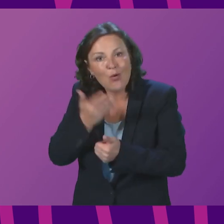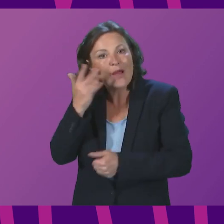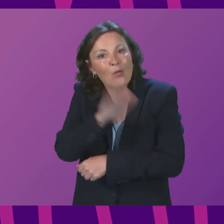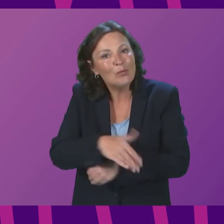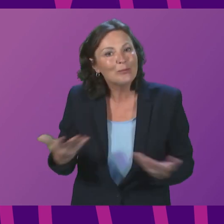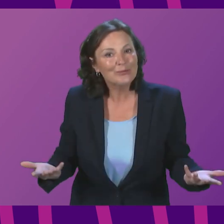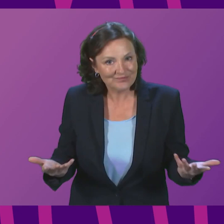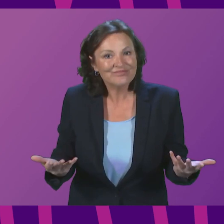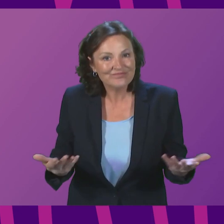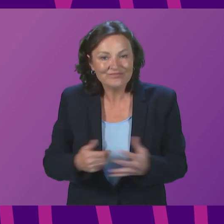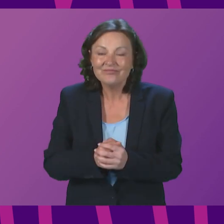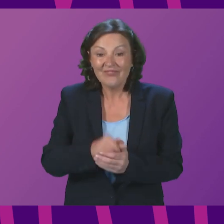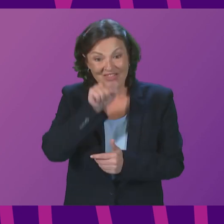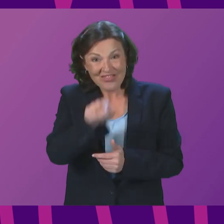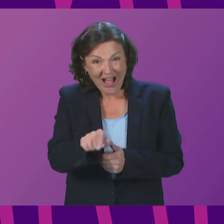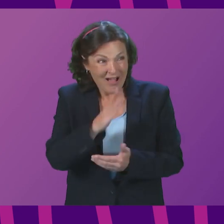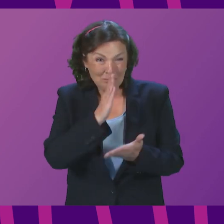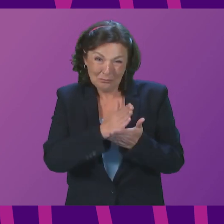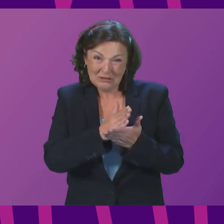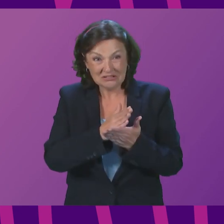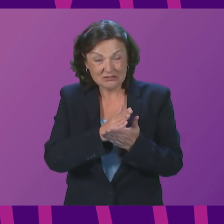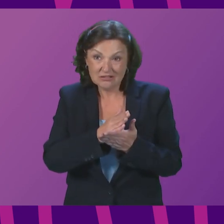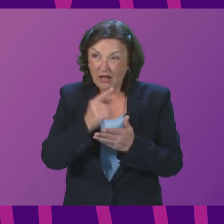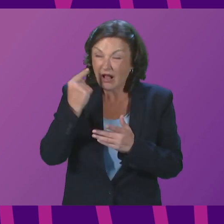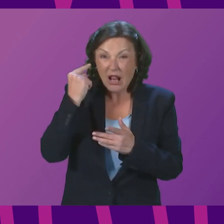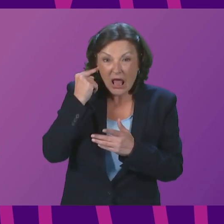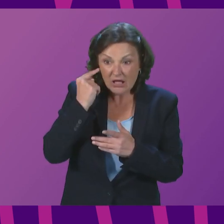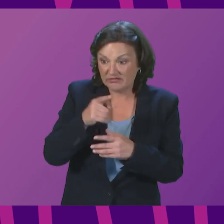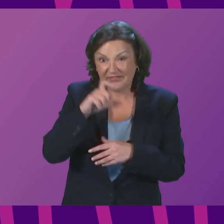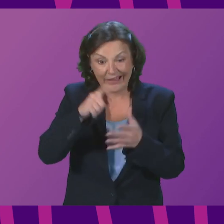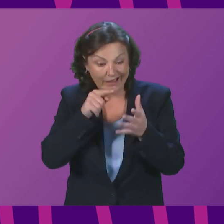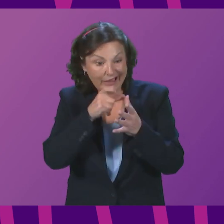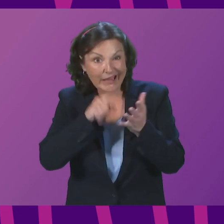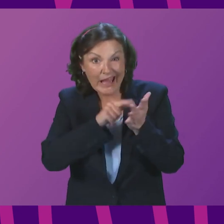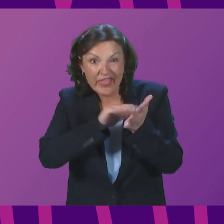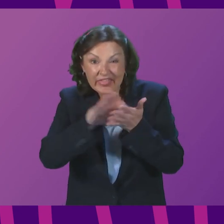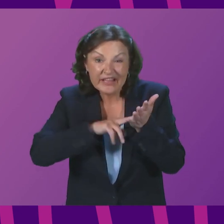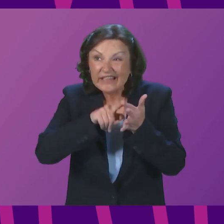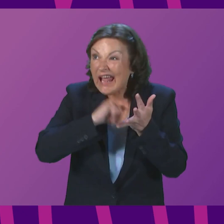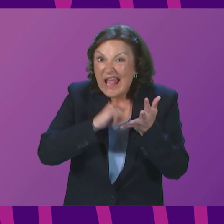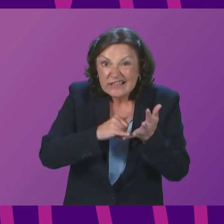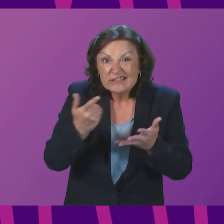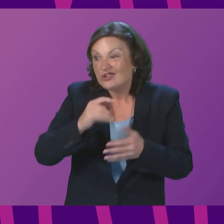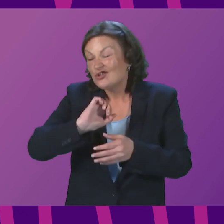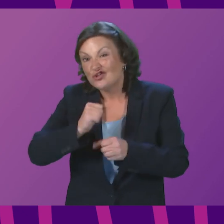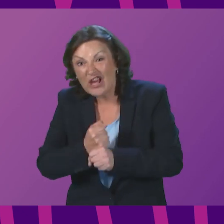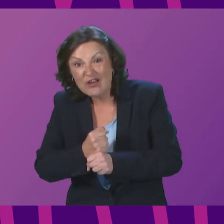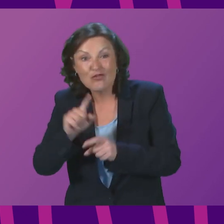That is the equivalent of all the patients in Caithness general hospital, Borders general hospital, the sick kids hospital, Dumfries and Galloway royal infirmary and Edinburgh